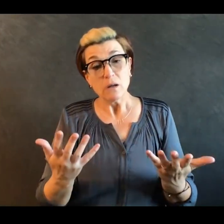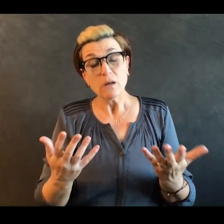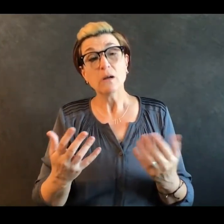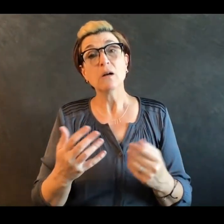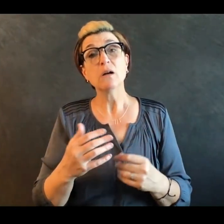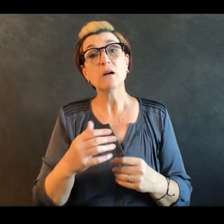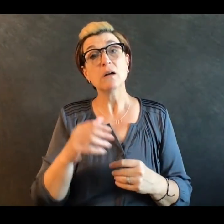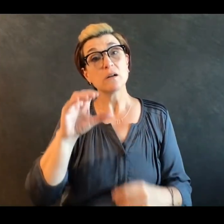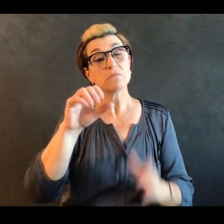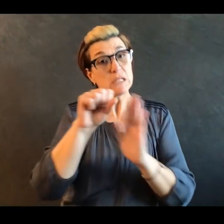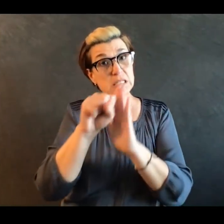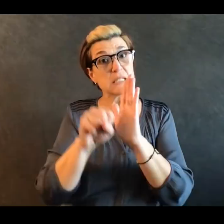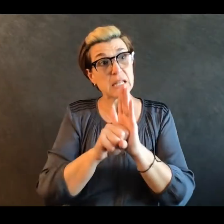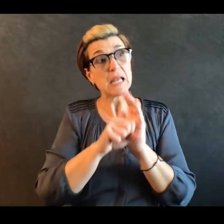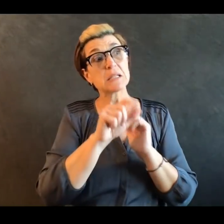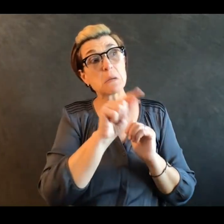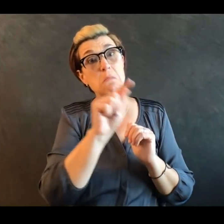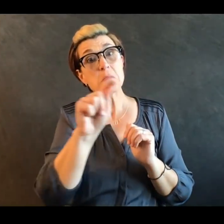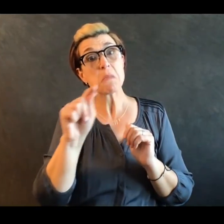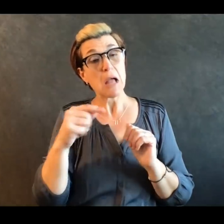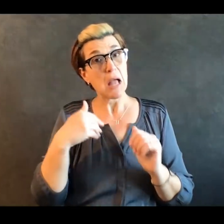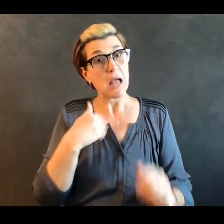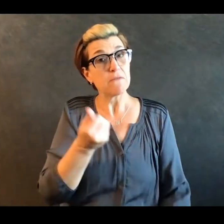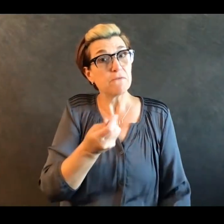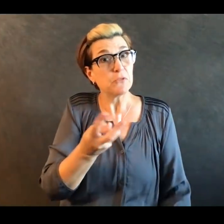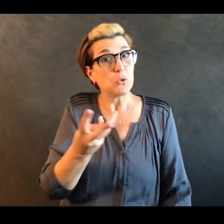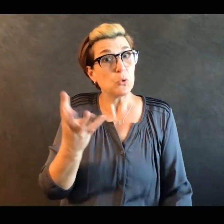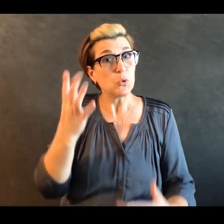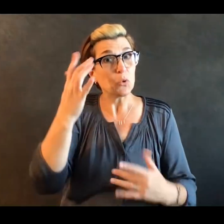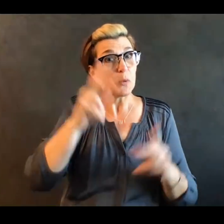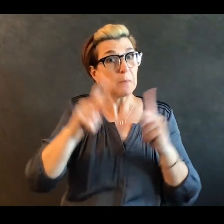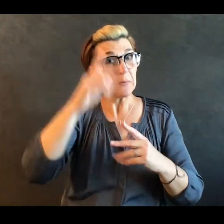cases and very few new cases and so these are the ones a president is